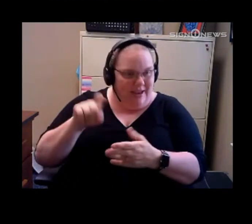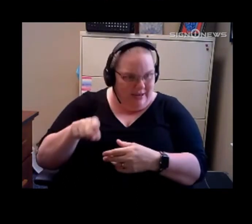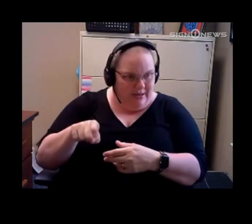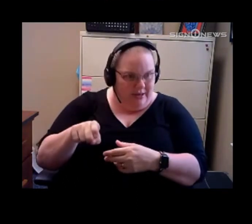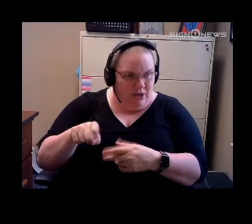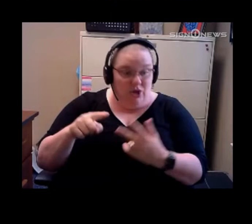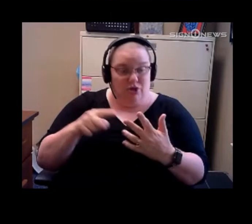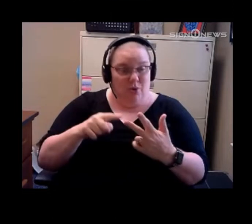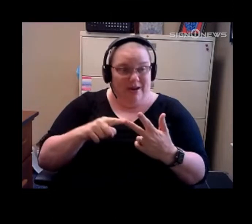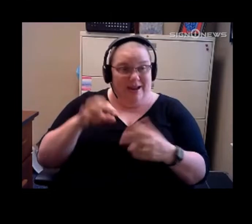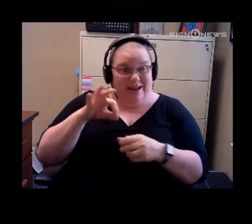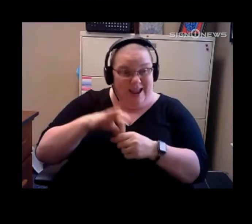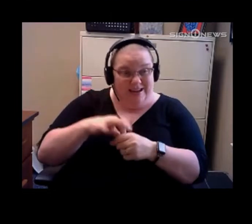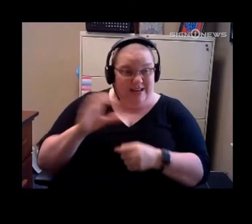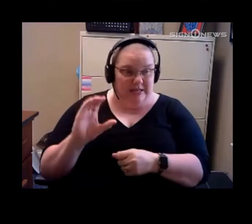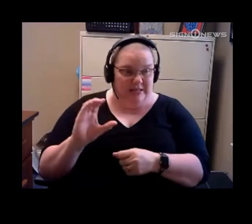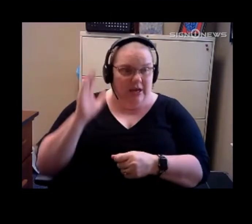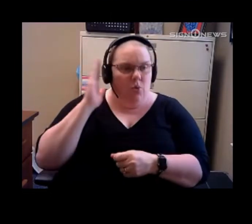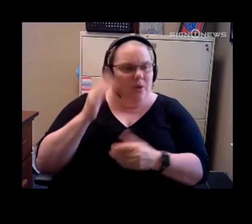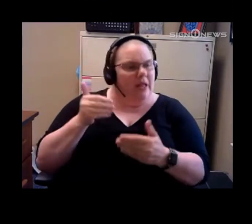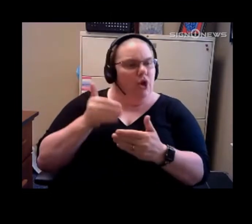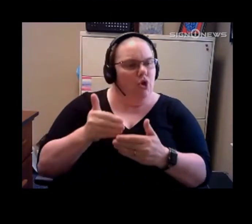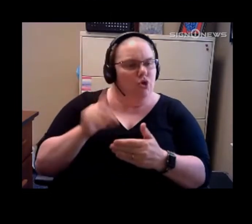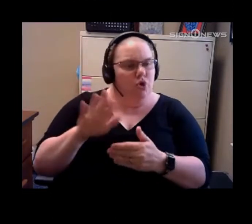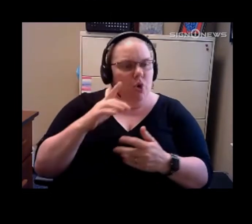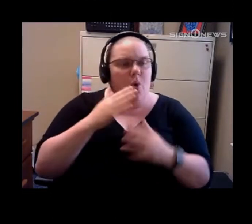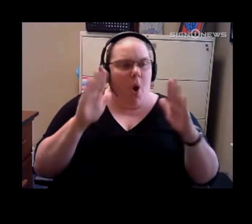candidacy would be when you think about voting for so it's just a different way